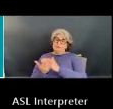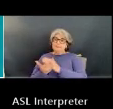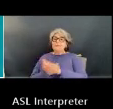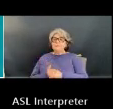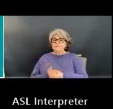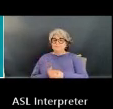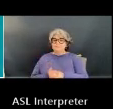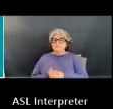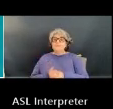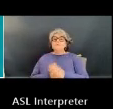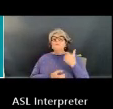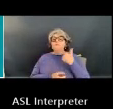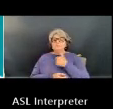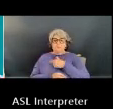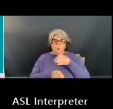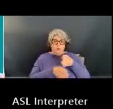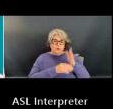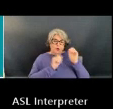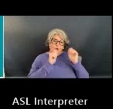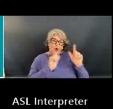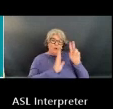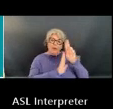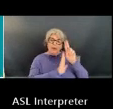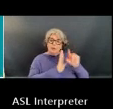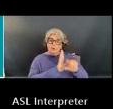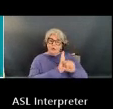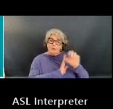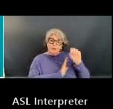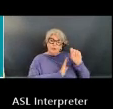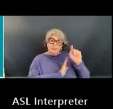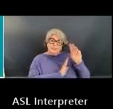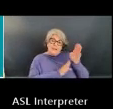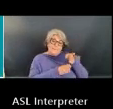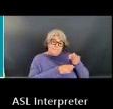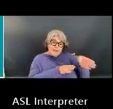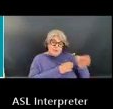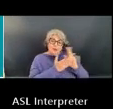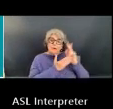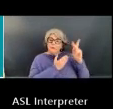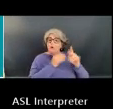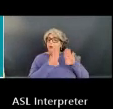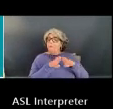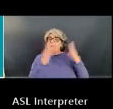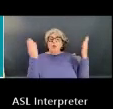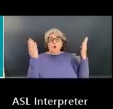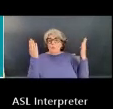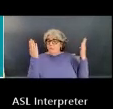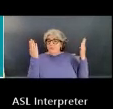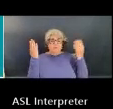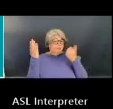We target all undergraduate STEM majors, but the program is open to any major.